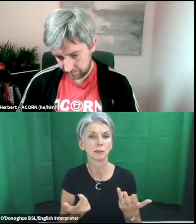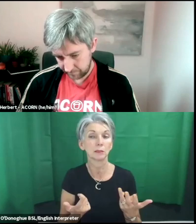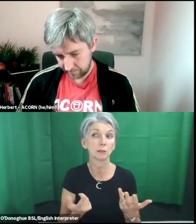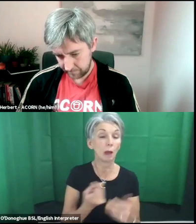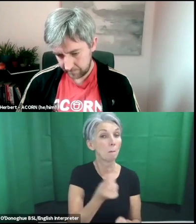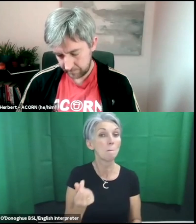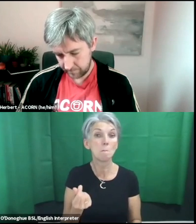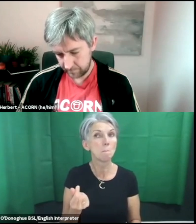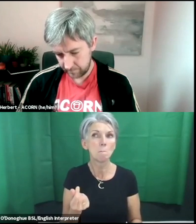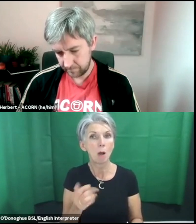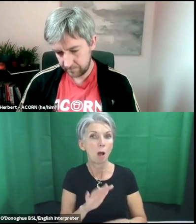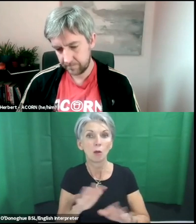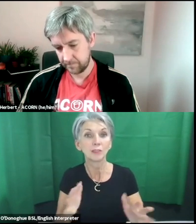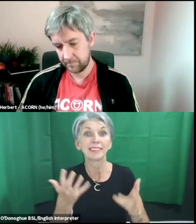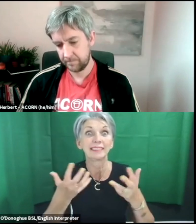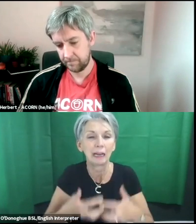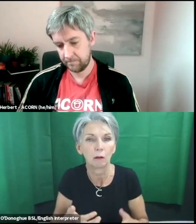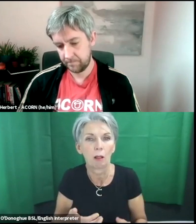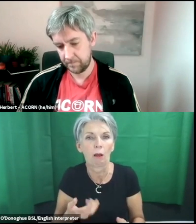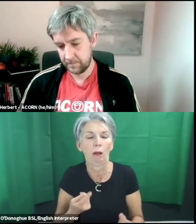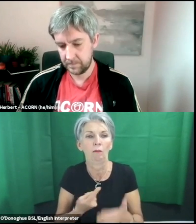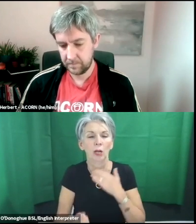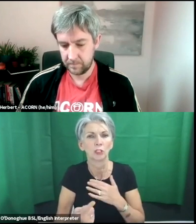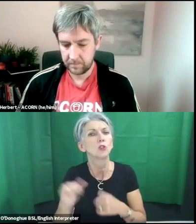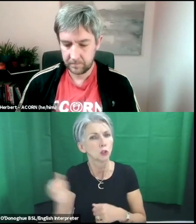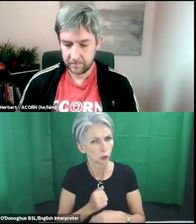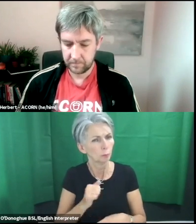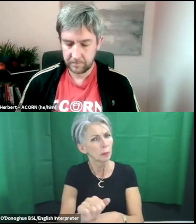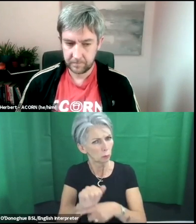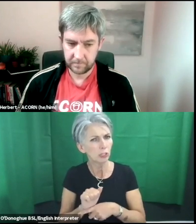freelance, so that actually you should be protected by employment law and your